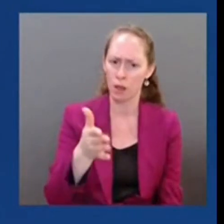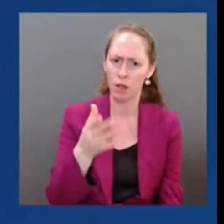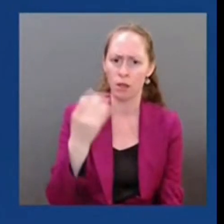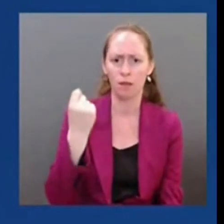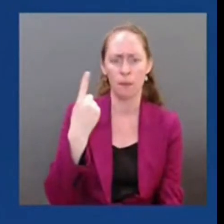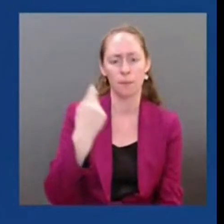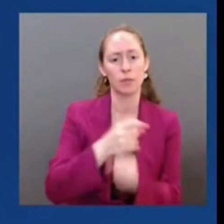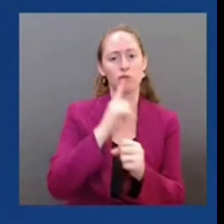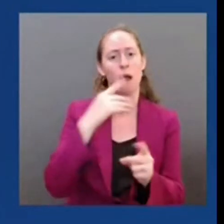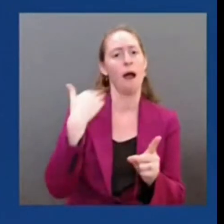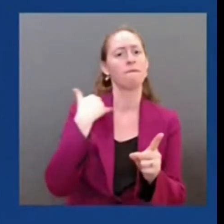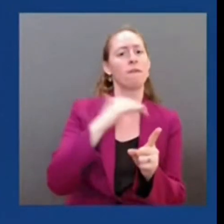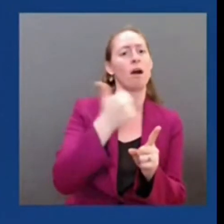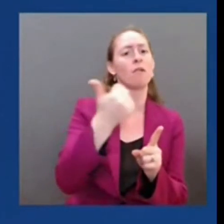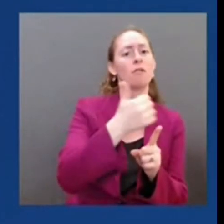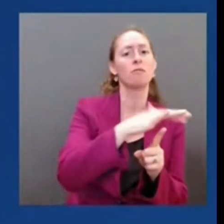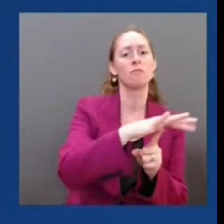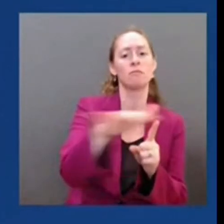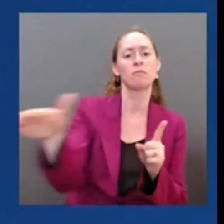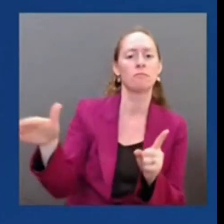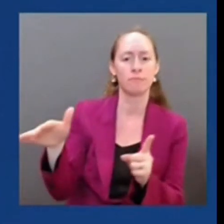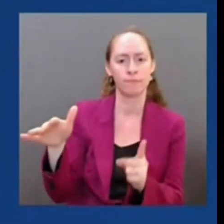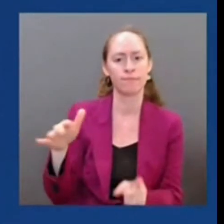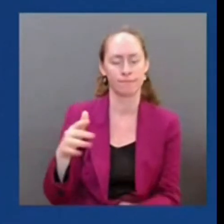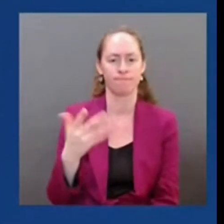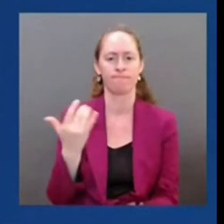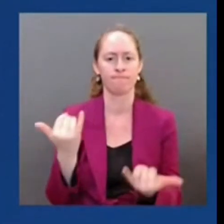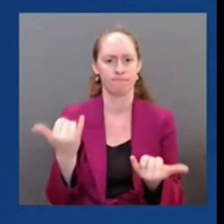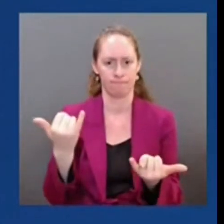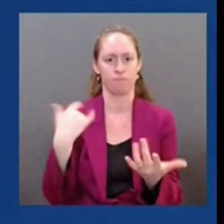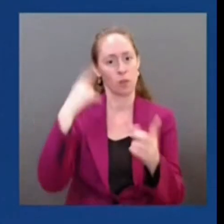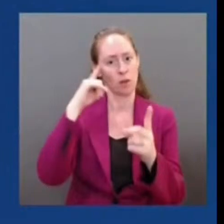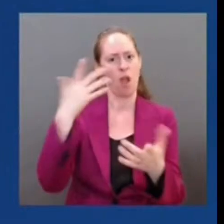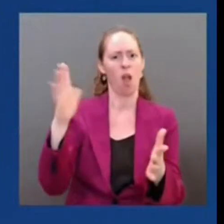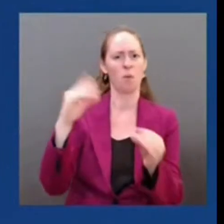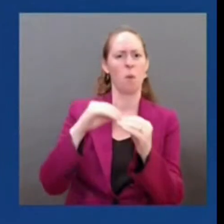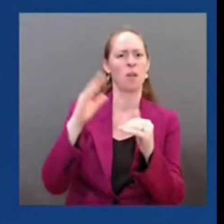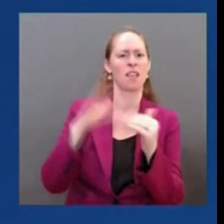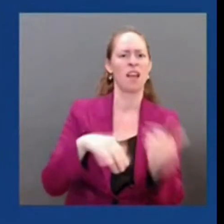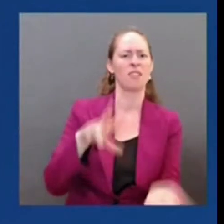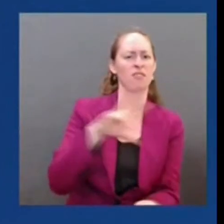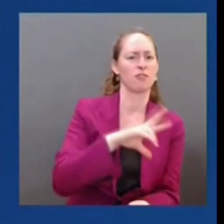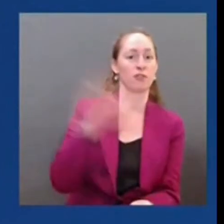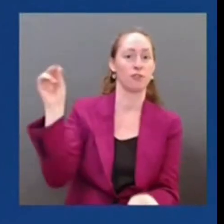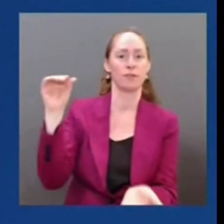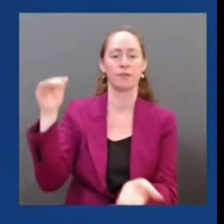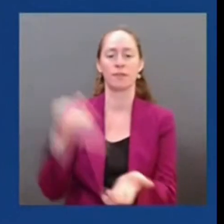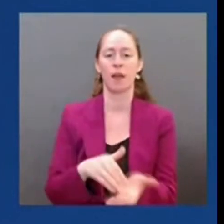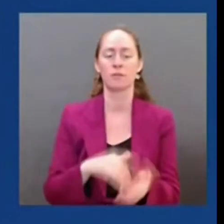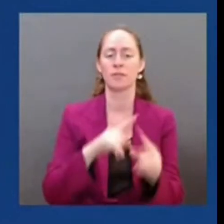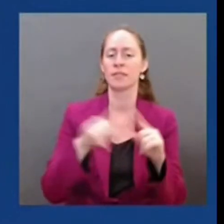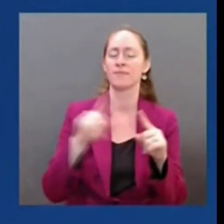THEY GET MORE. WE ARE MAKING SURE THE SUPPLIES ARE ADEQUATE. WE HAVE SUBSTANTIALLY INCREASE MORE THAN 30,000 SITES ACROSS THE COUNTRY.